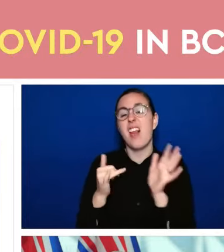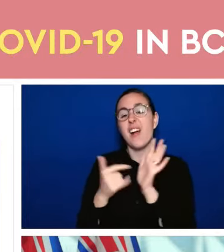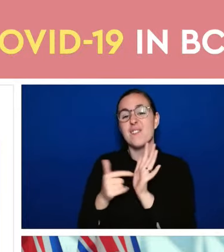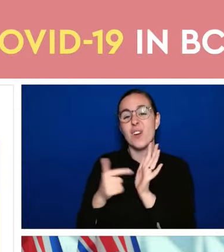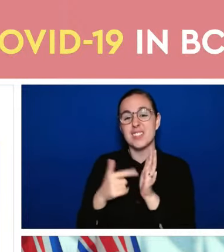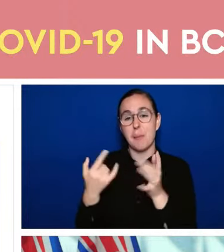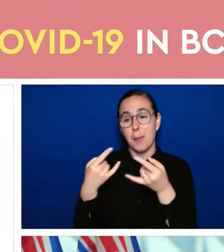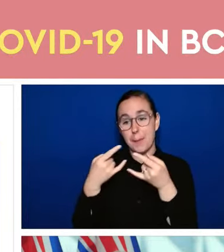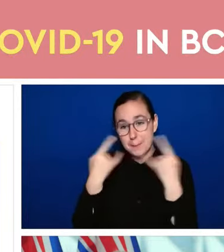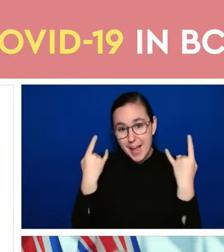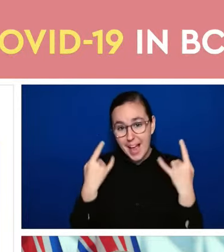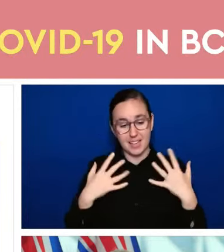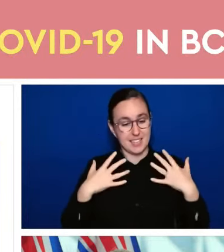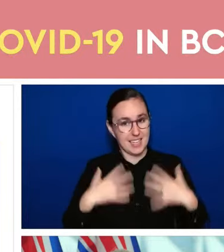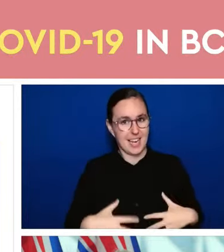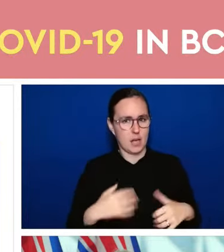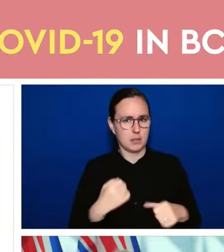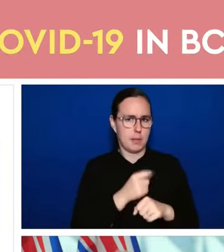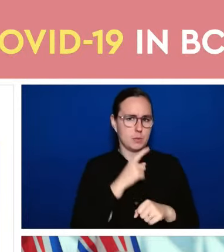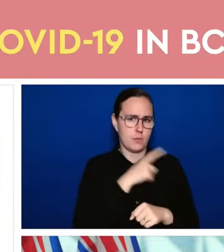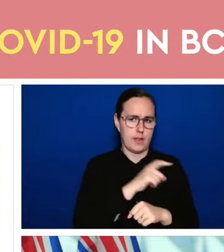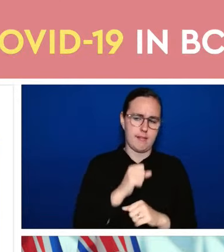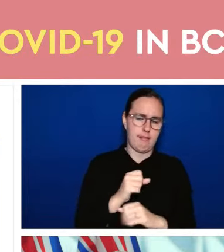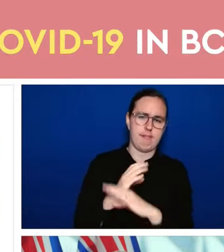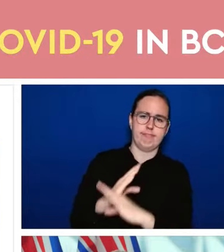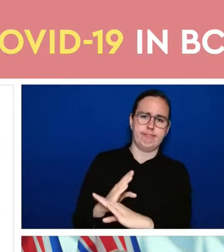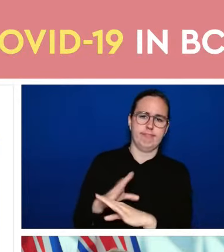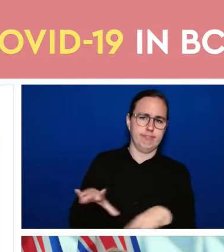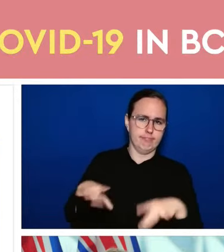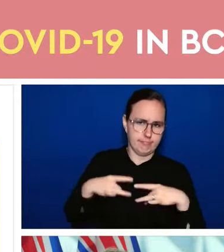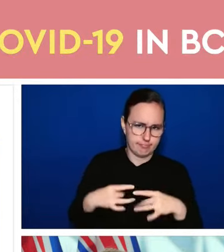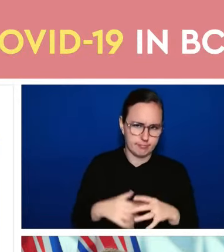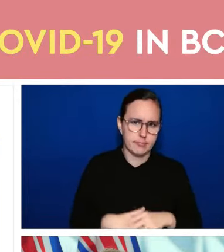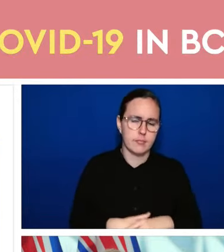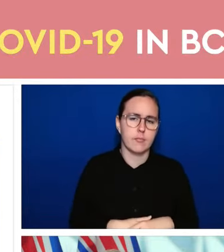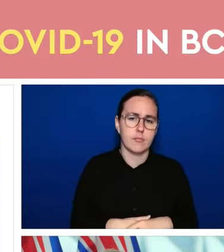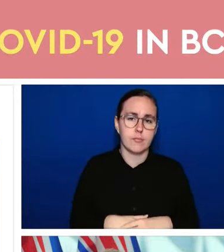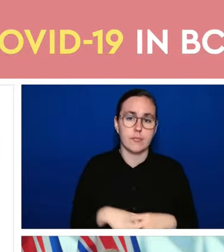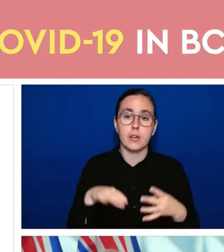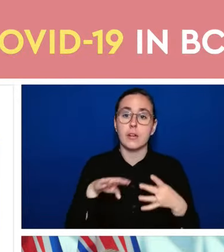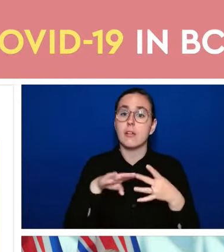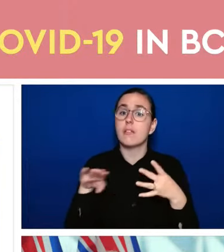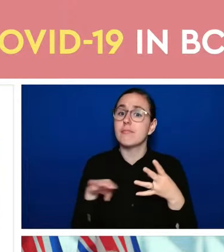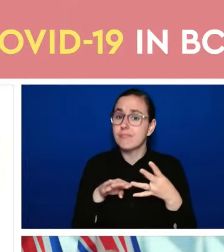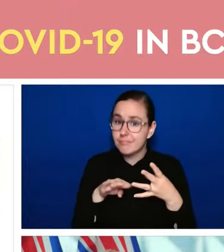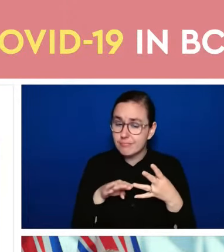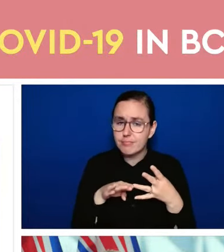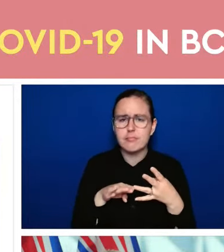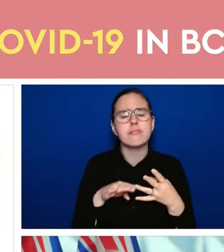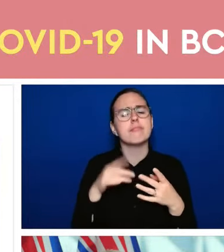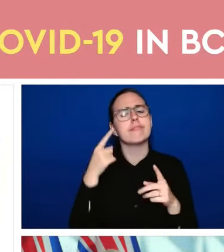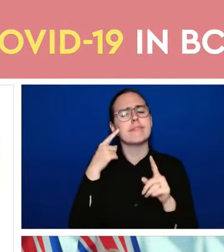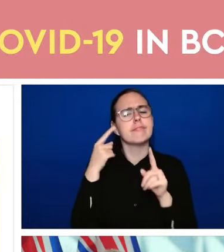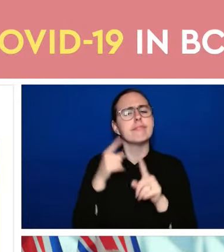keep people and communities safe. But we also need to bring people back together safely we